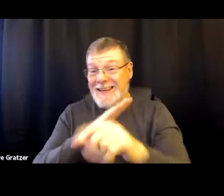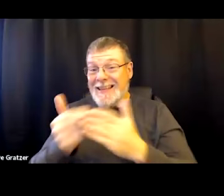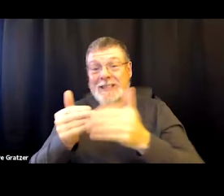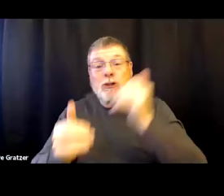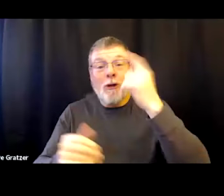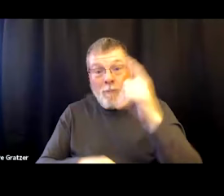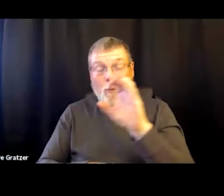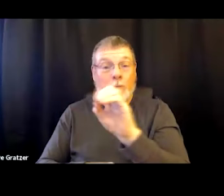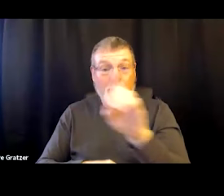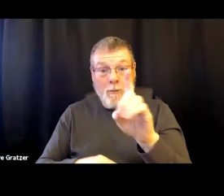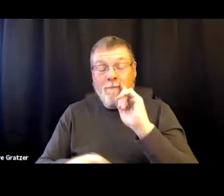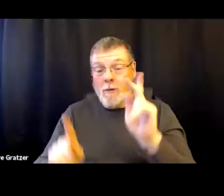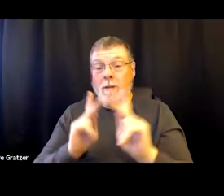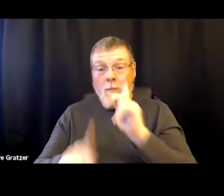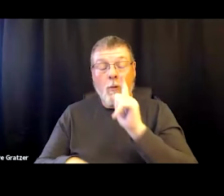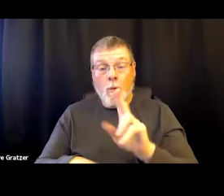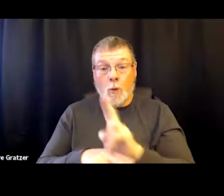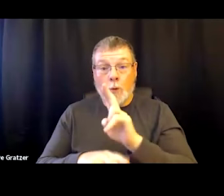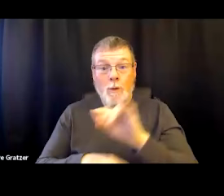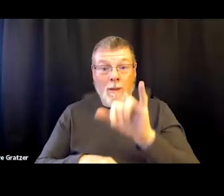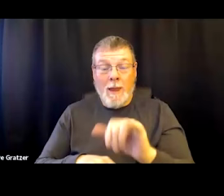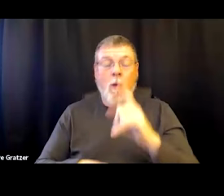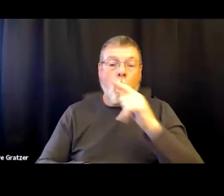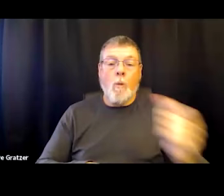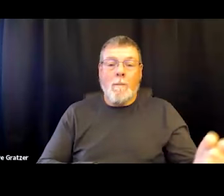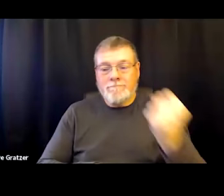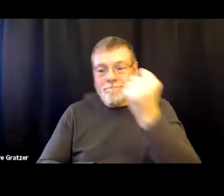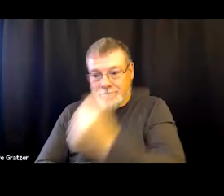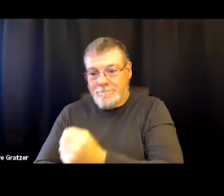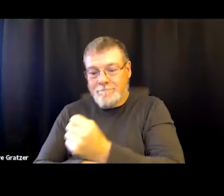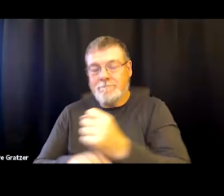who have opioid use disorders who are returning during the reentry process.